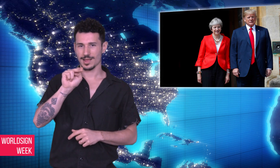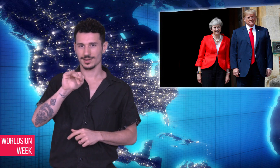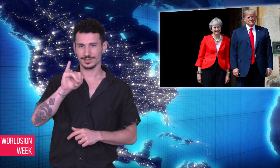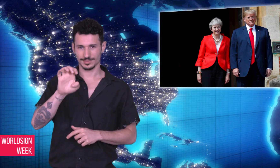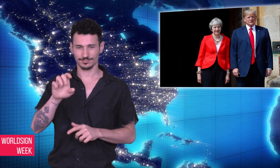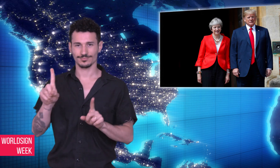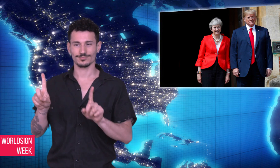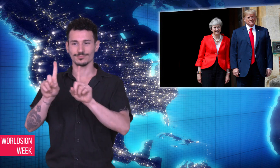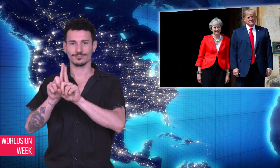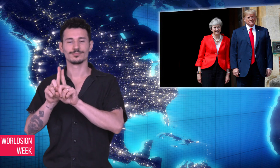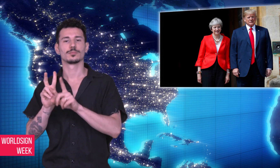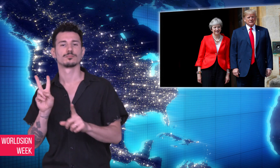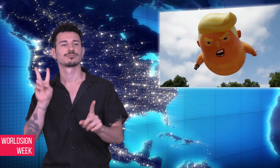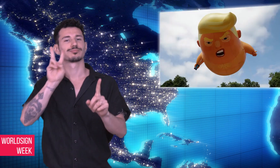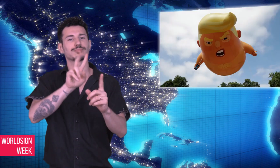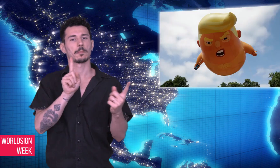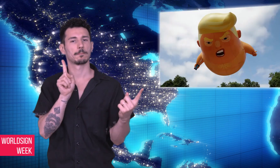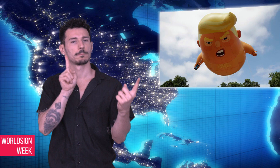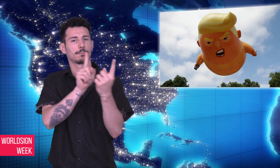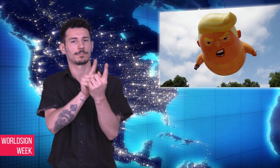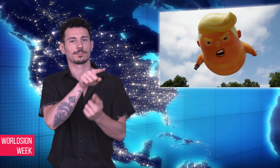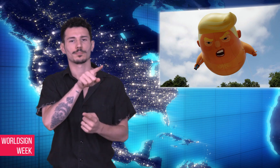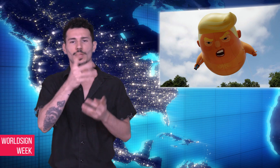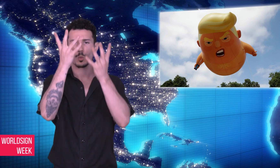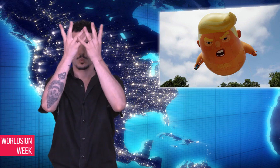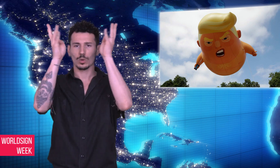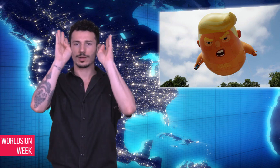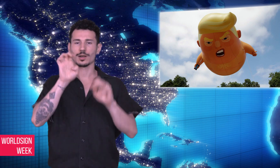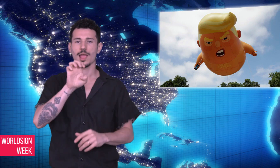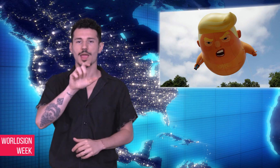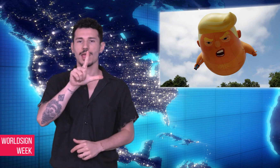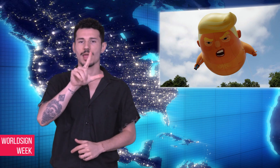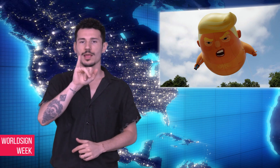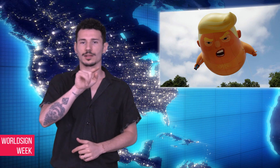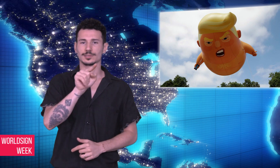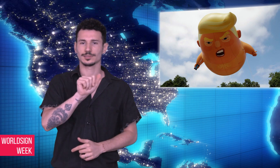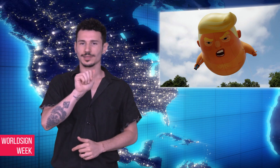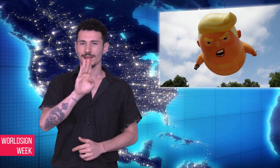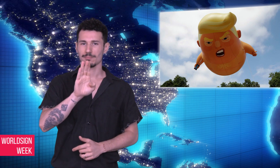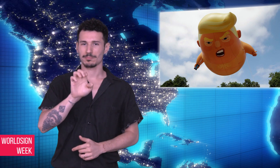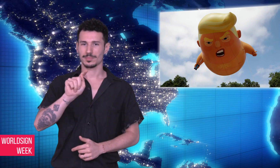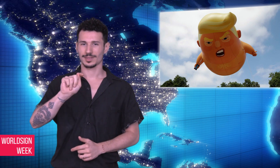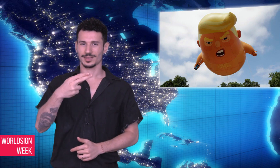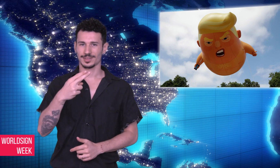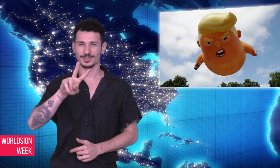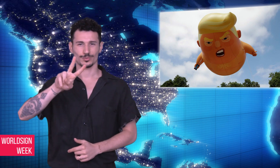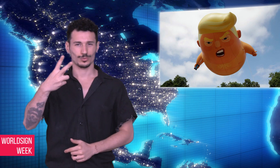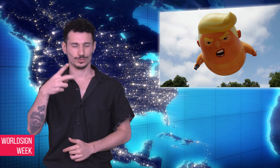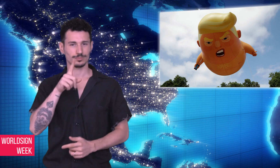afternoon tea with Queen Elizabeth II